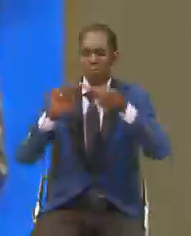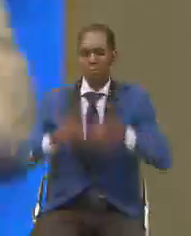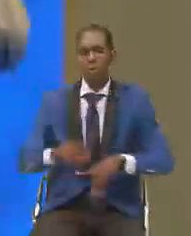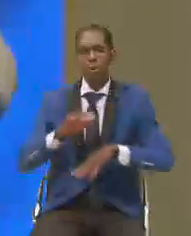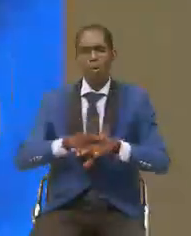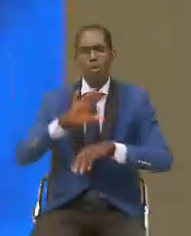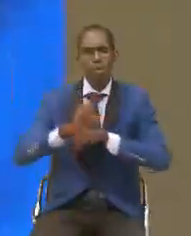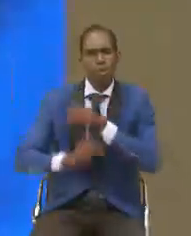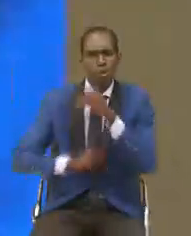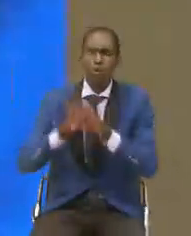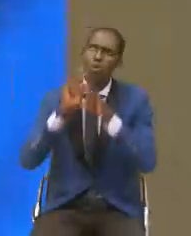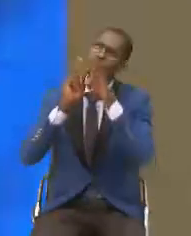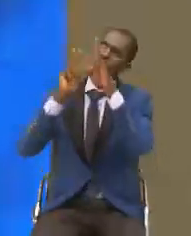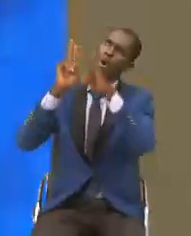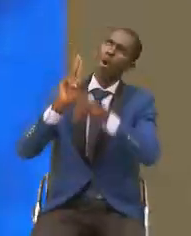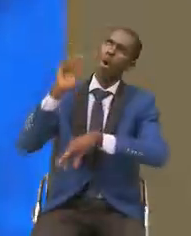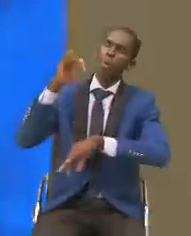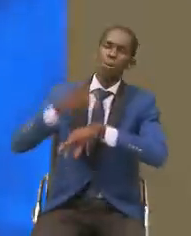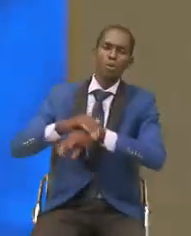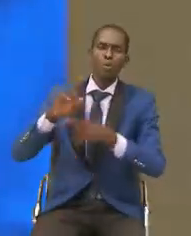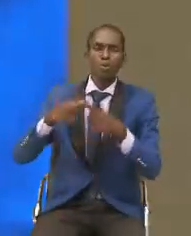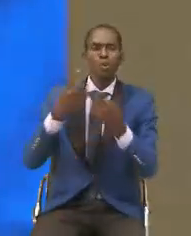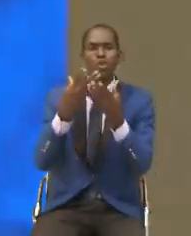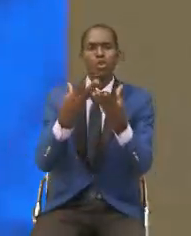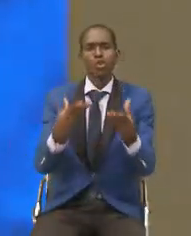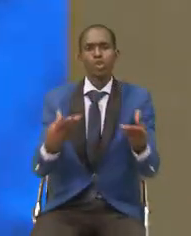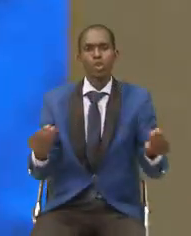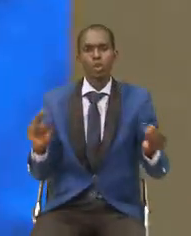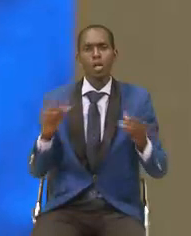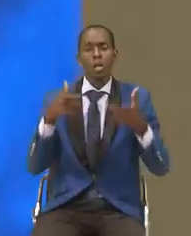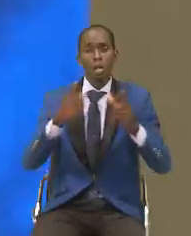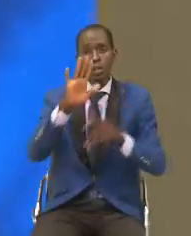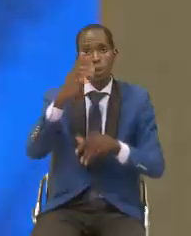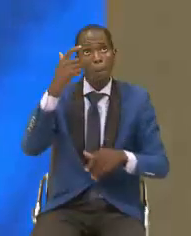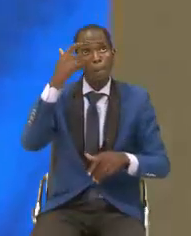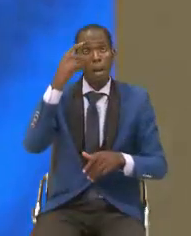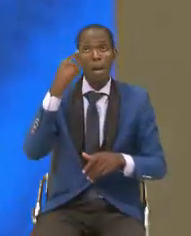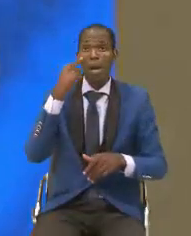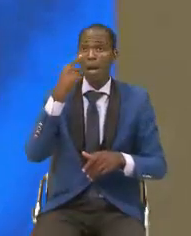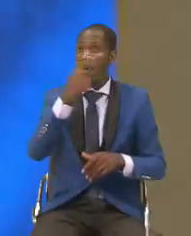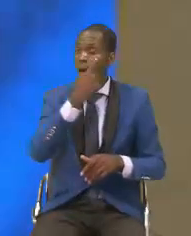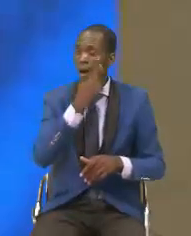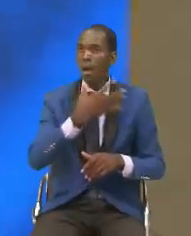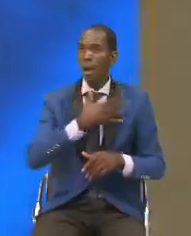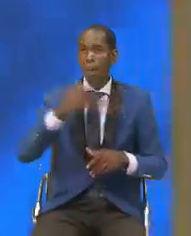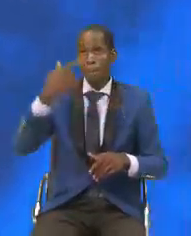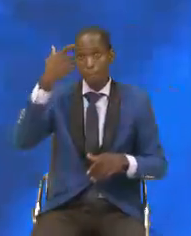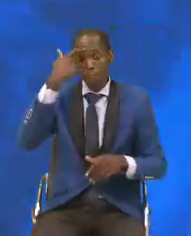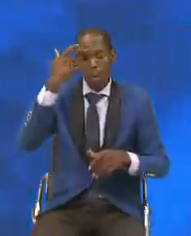don't look at your suffering don't look at your sorrow look at his solution and get your mind